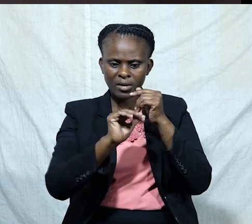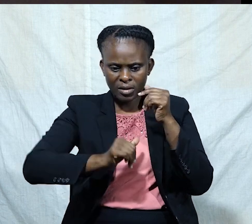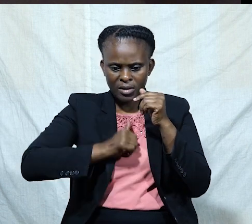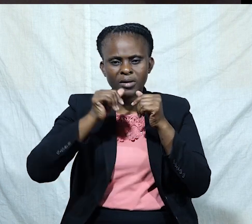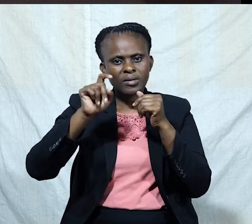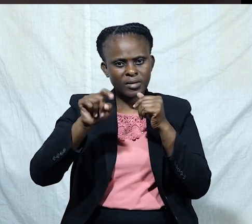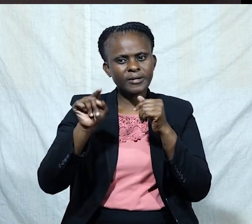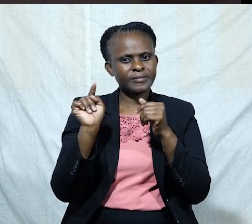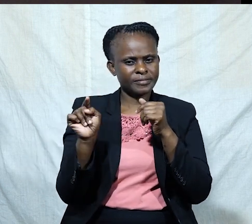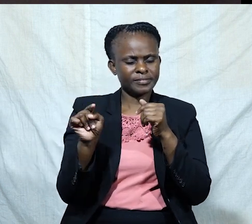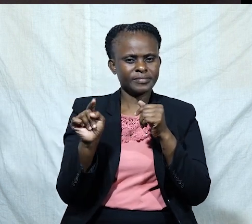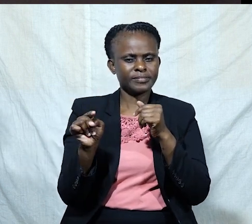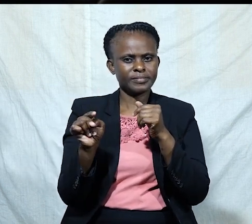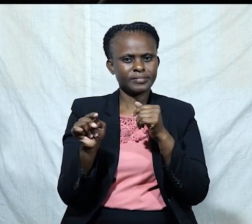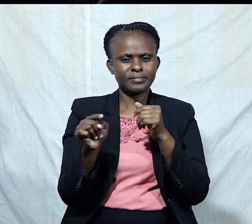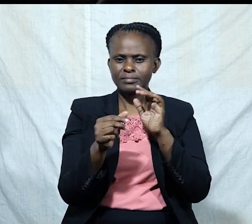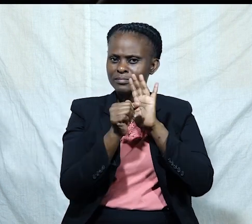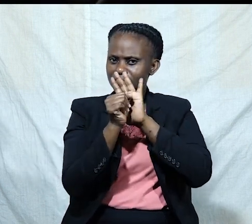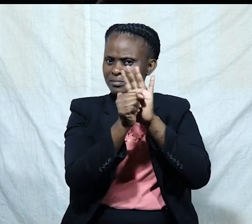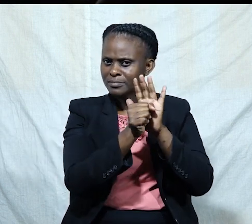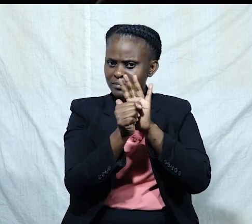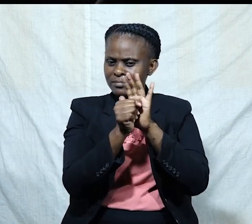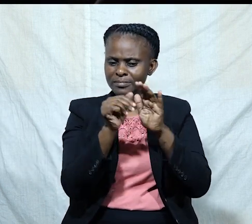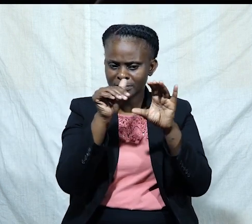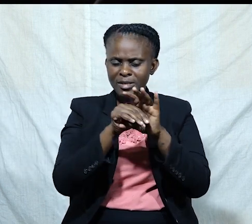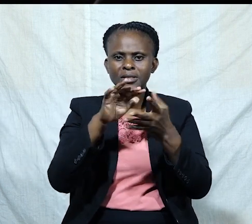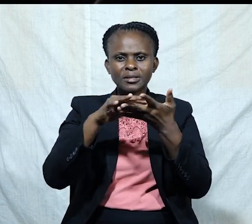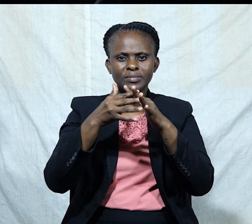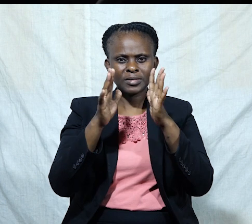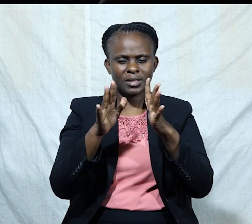that signal to be put into a mixer a vision mixer, that is.